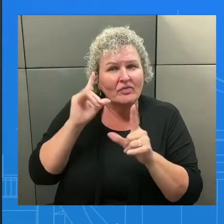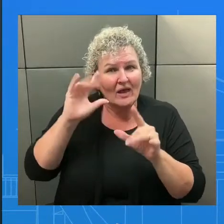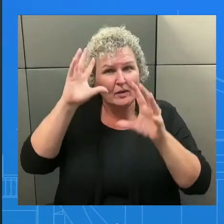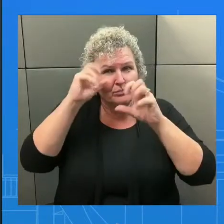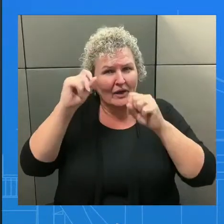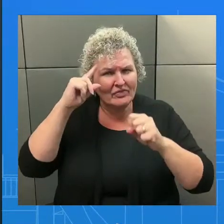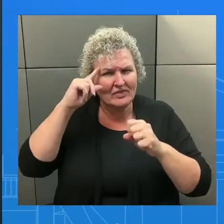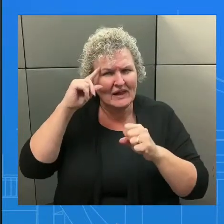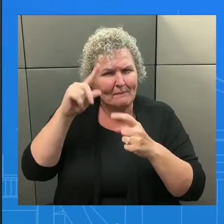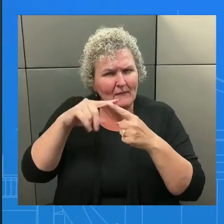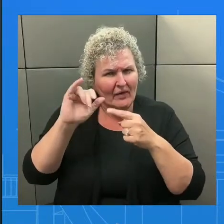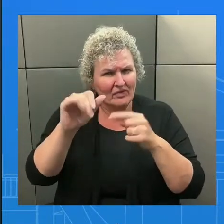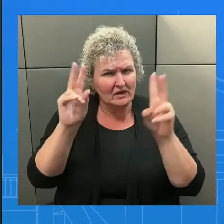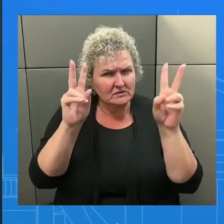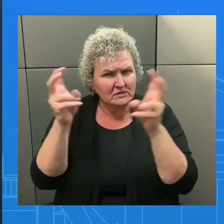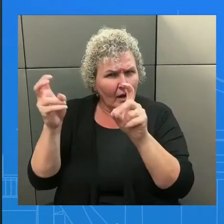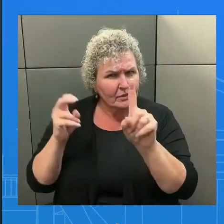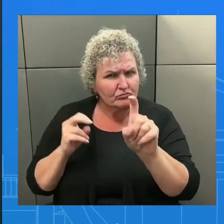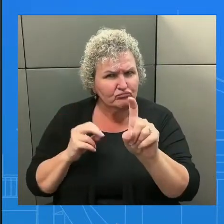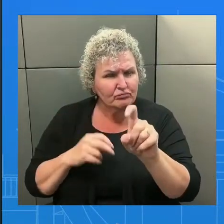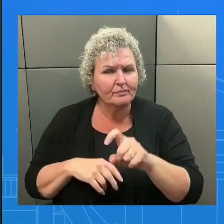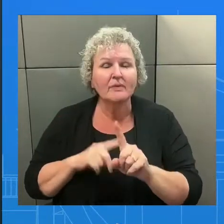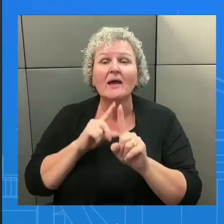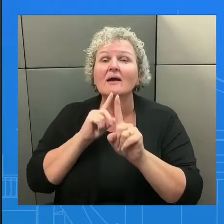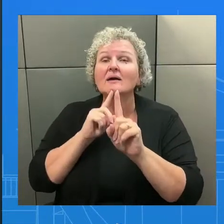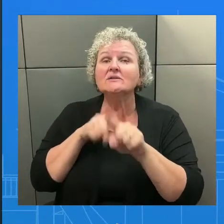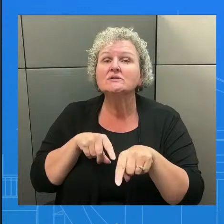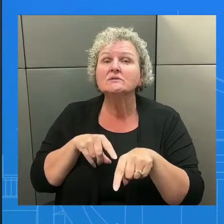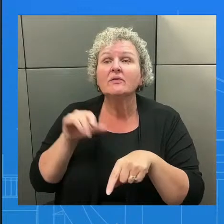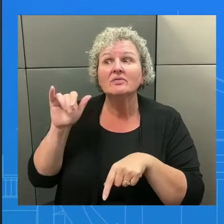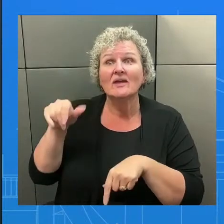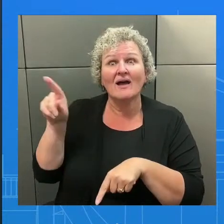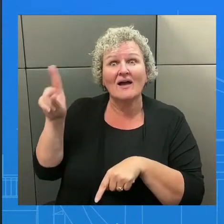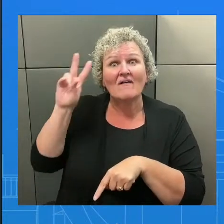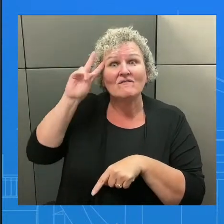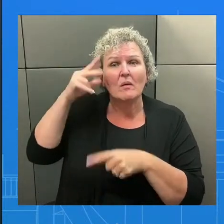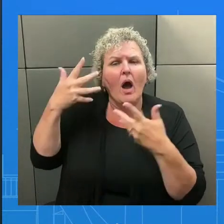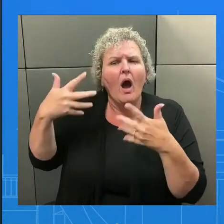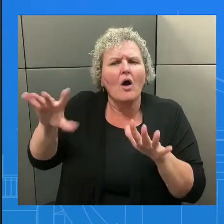Clearly, the vice president spoke to this, and this is her campaign, and she sees --